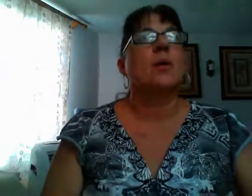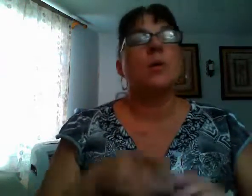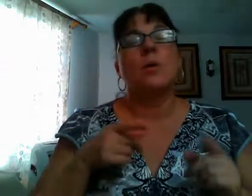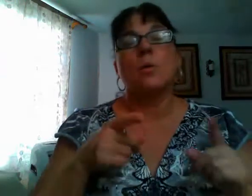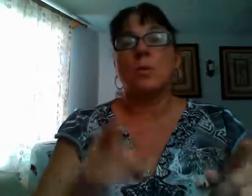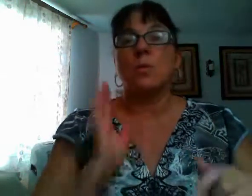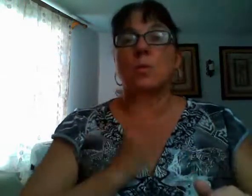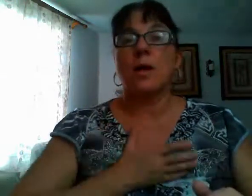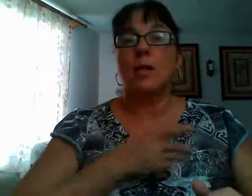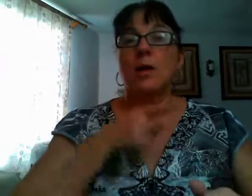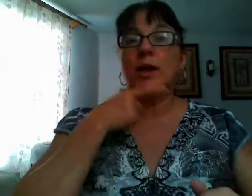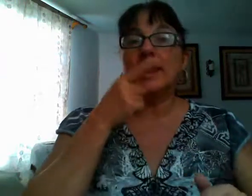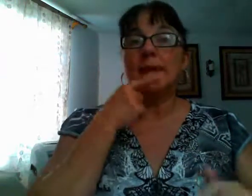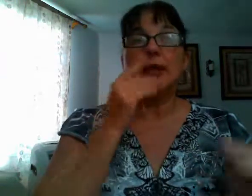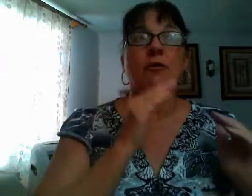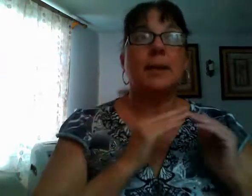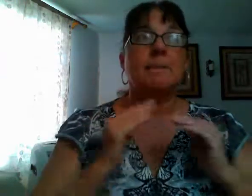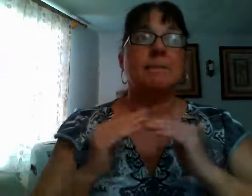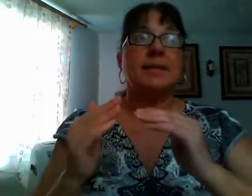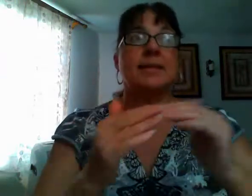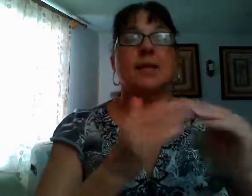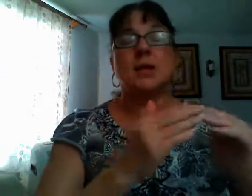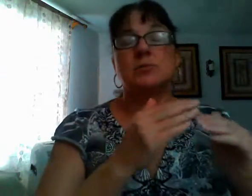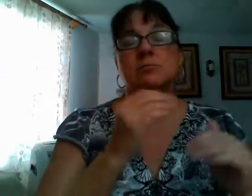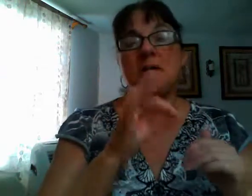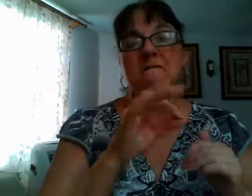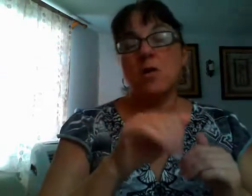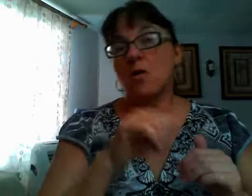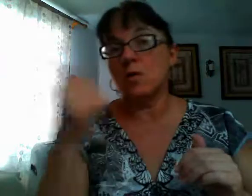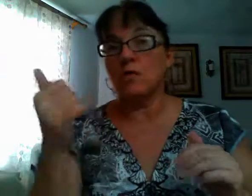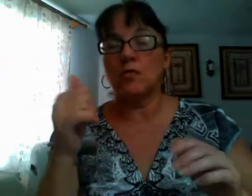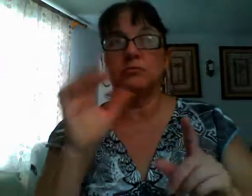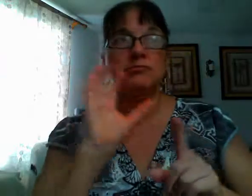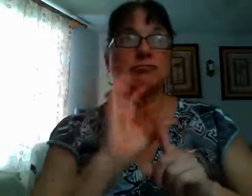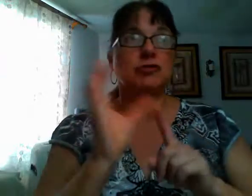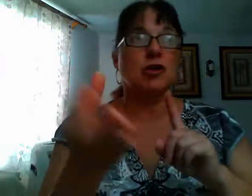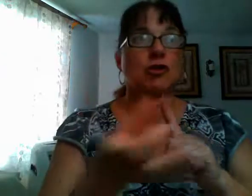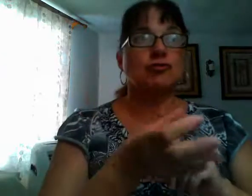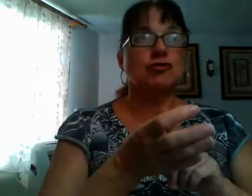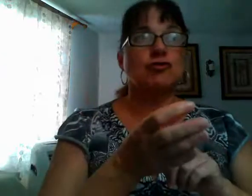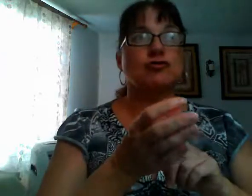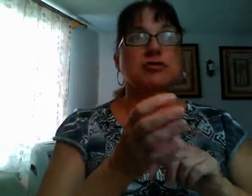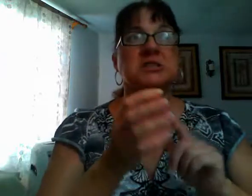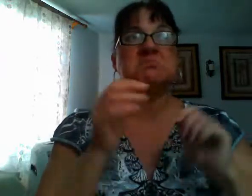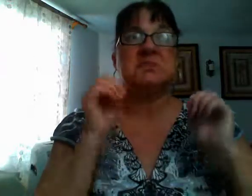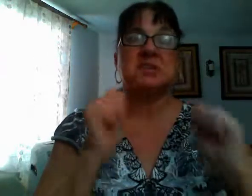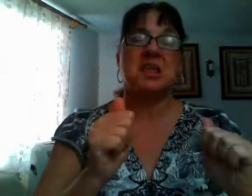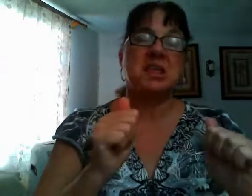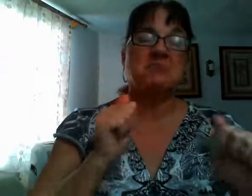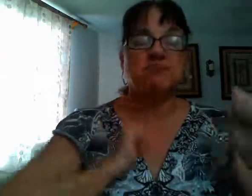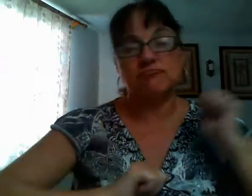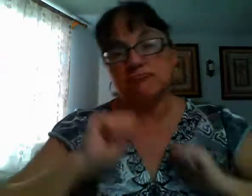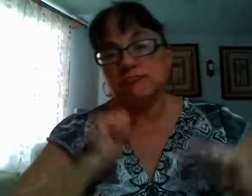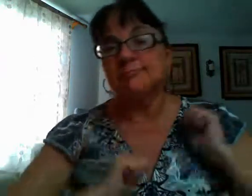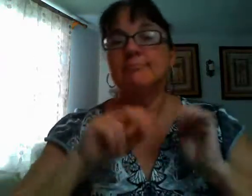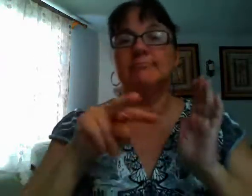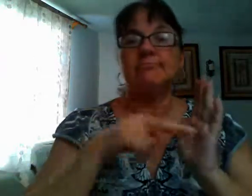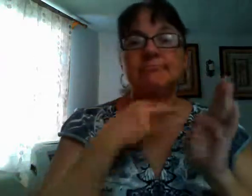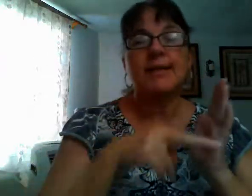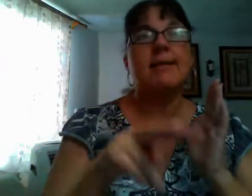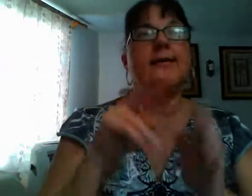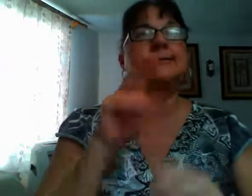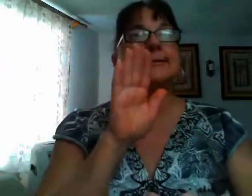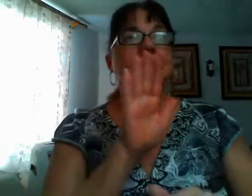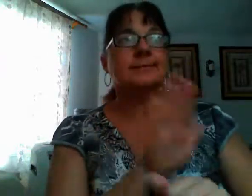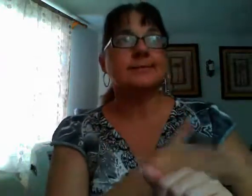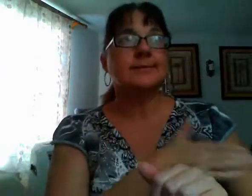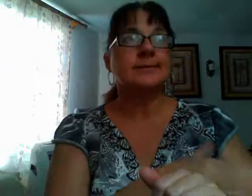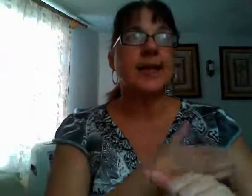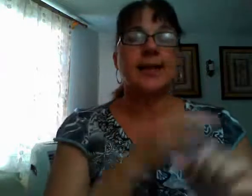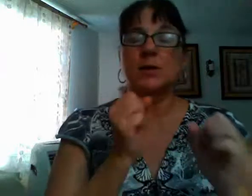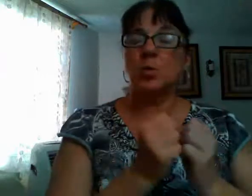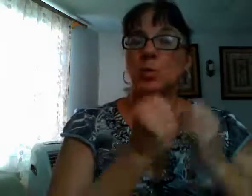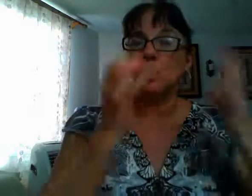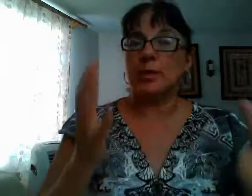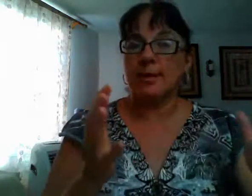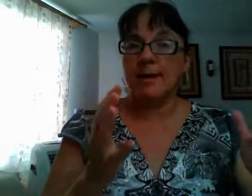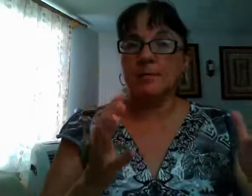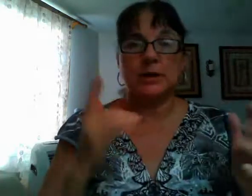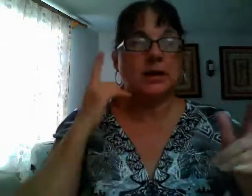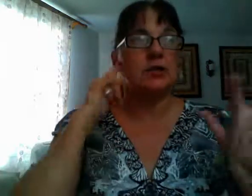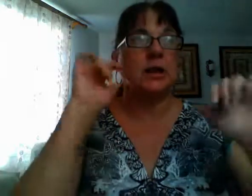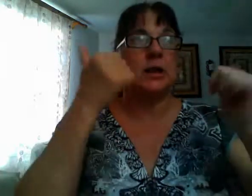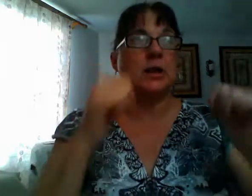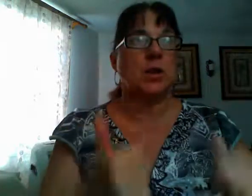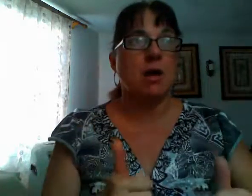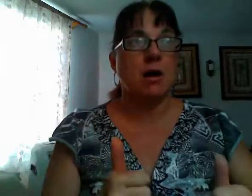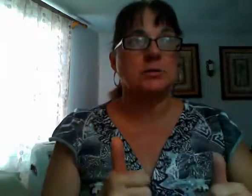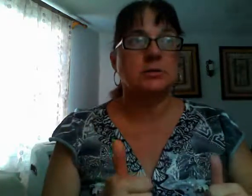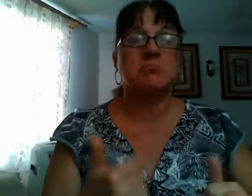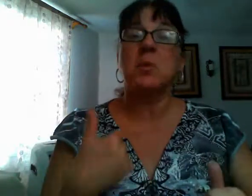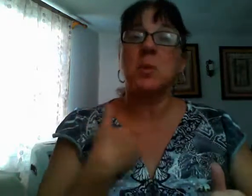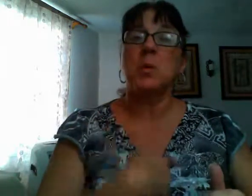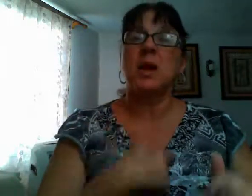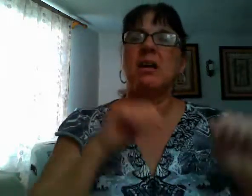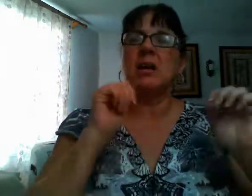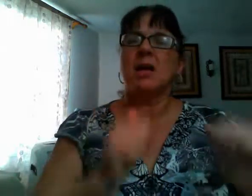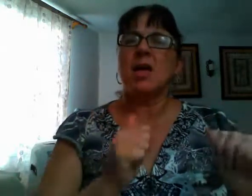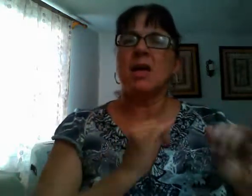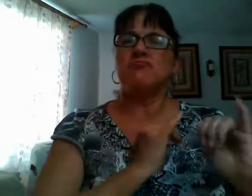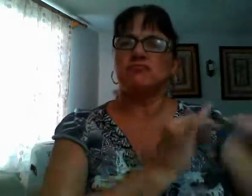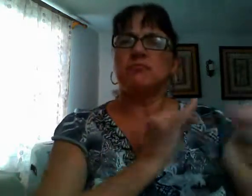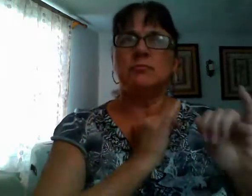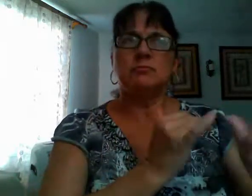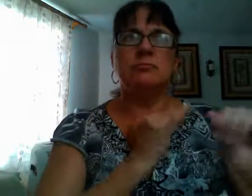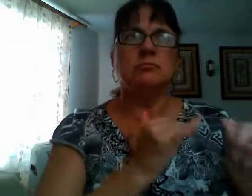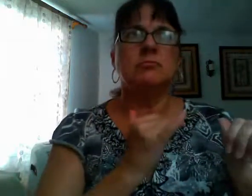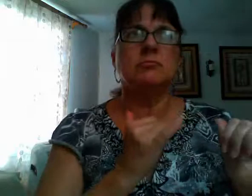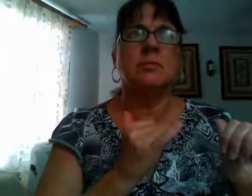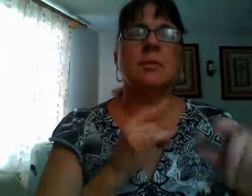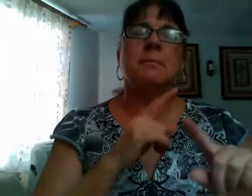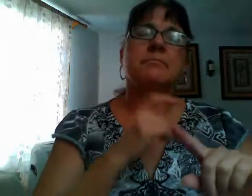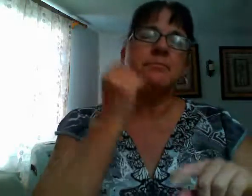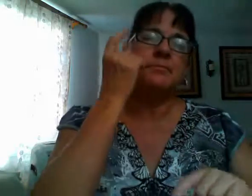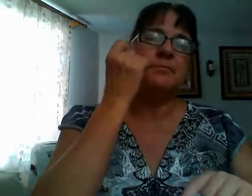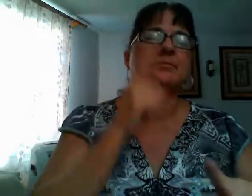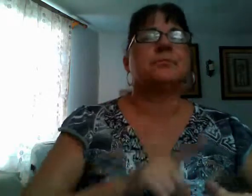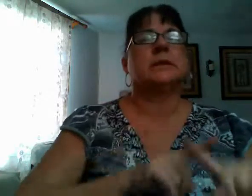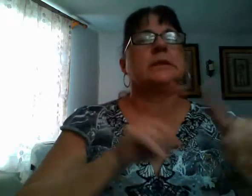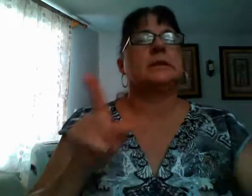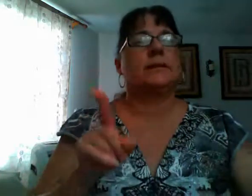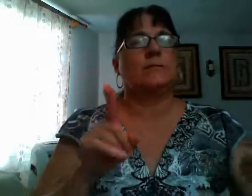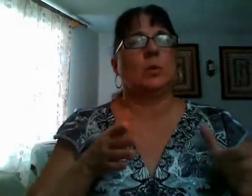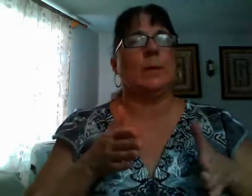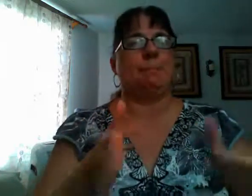While our hearing peers of other cultures can act, dance and sing without a hearing loss, we can as well, only in a different way.